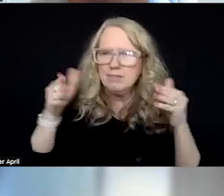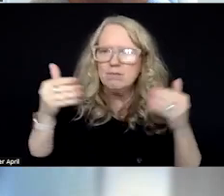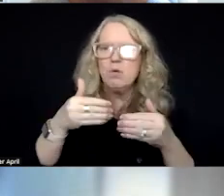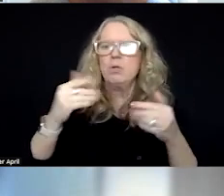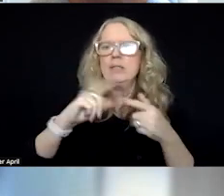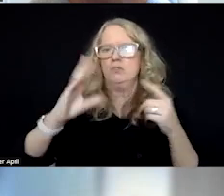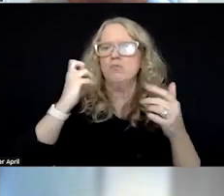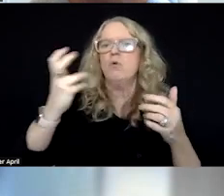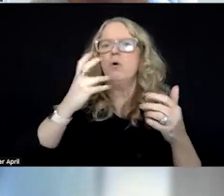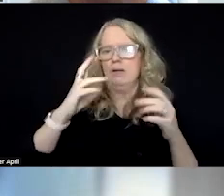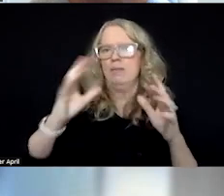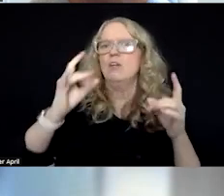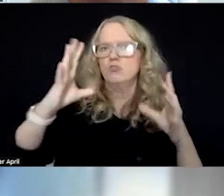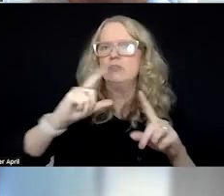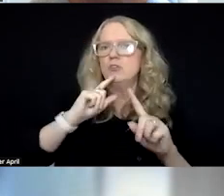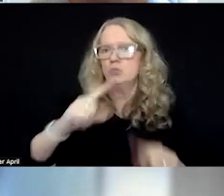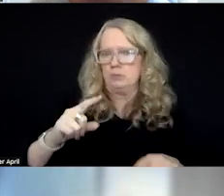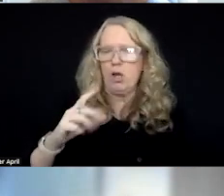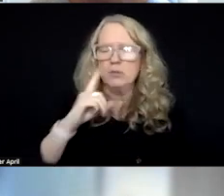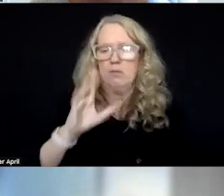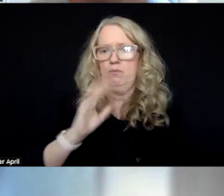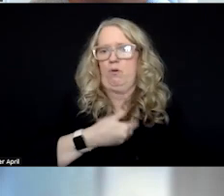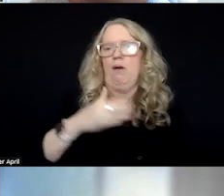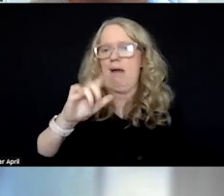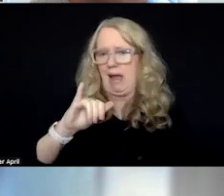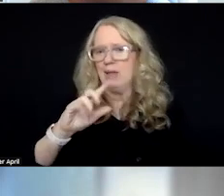RESPONSE FOR OUR IDD PROVIDERS.